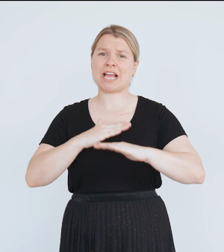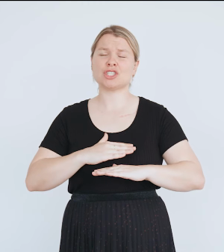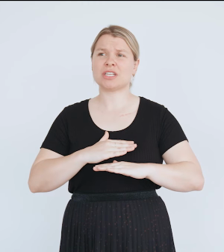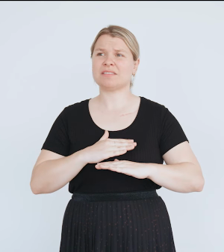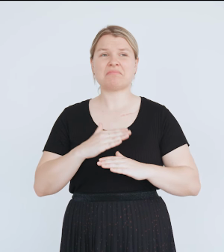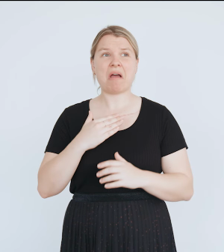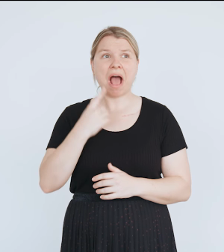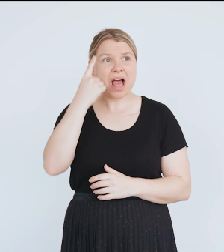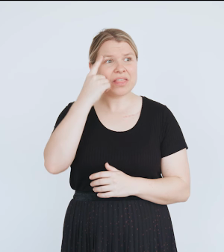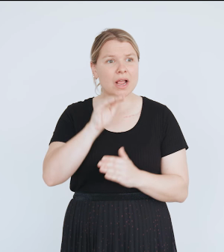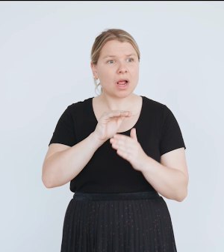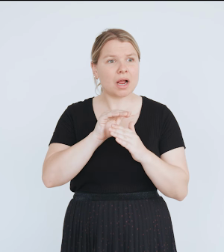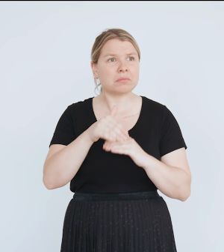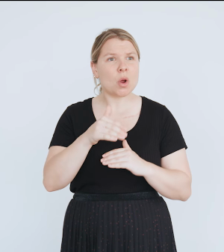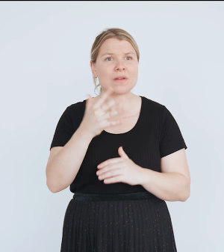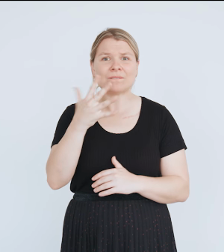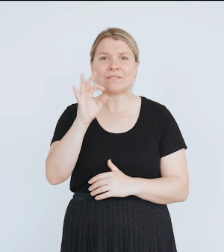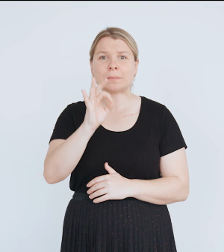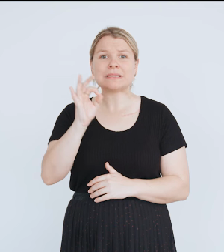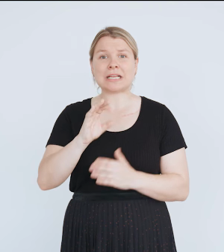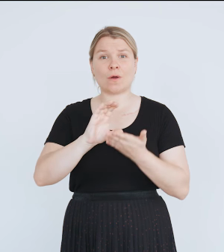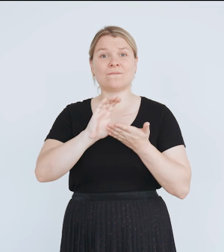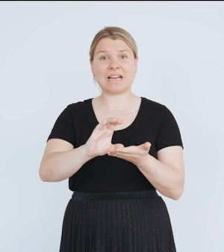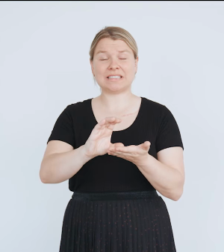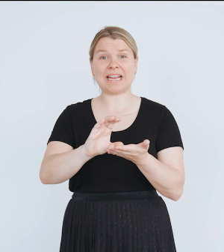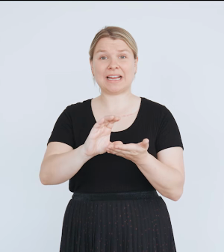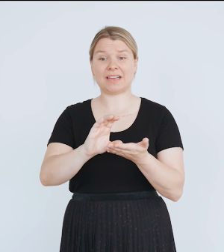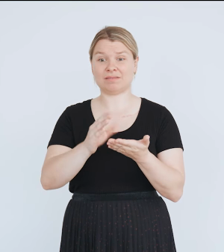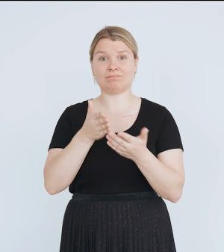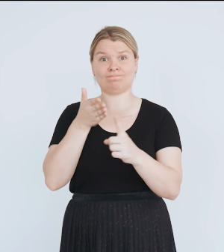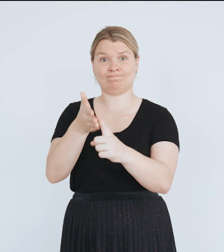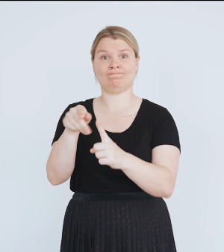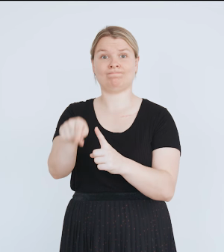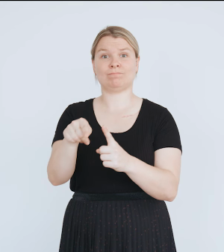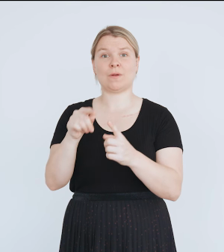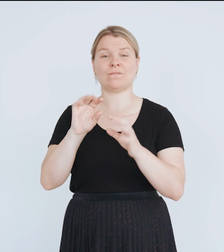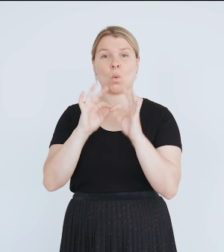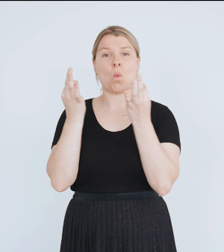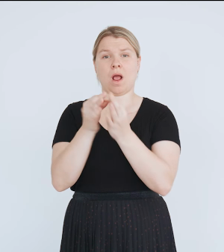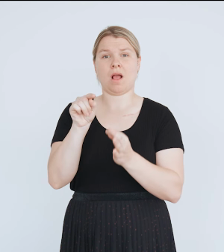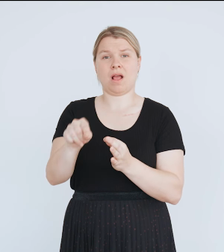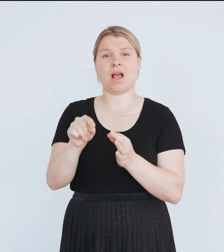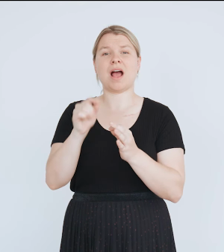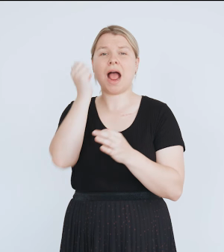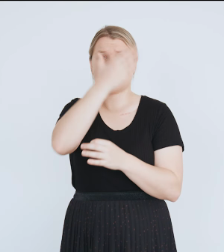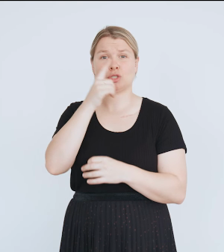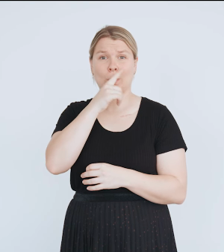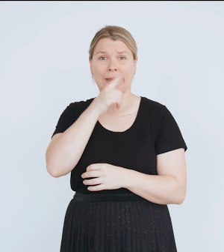In fact, probably 50% of our funding goes towards, First Nations organisations or individuals.